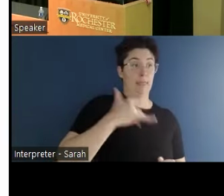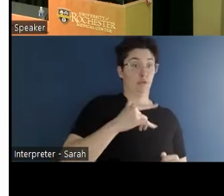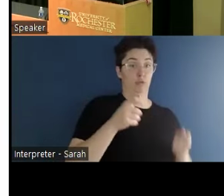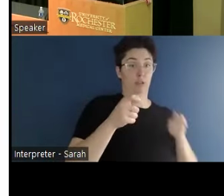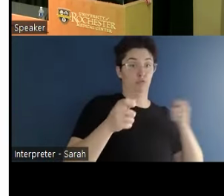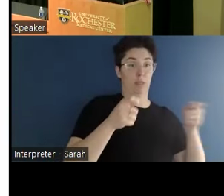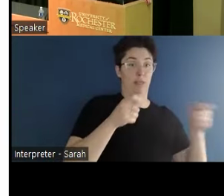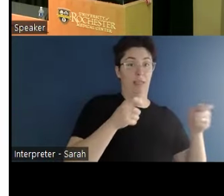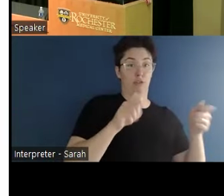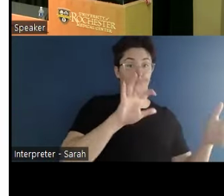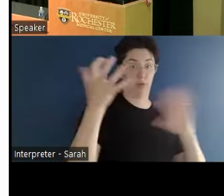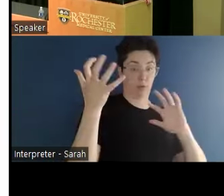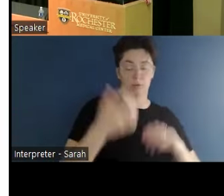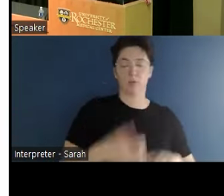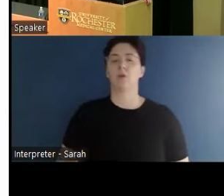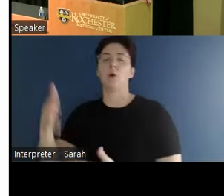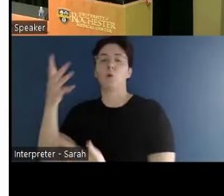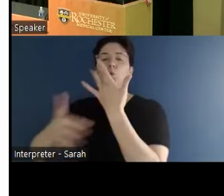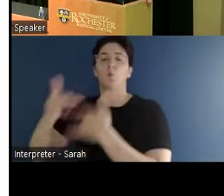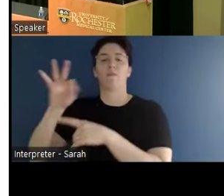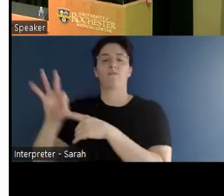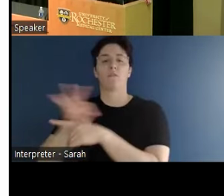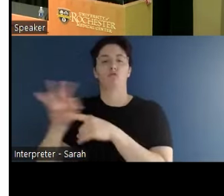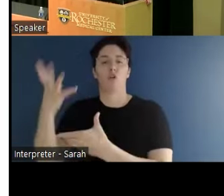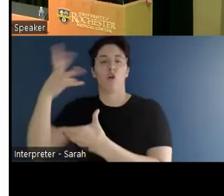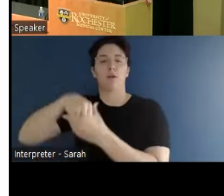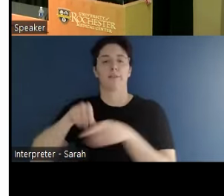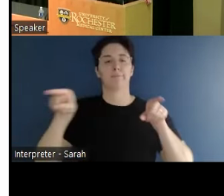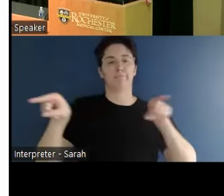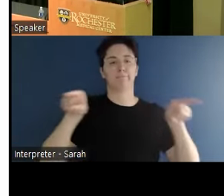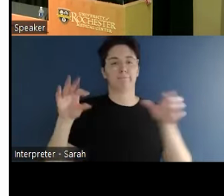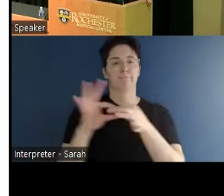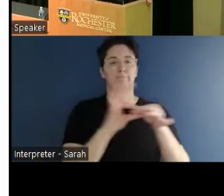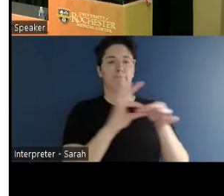and social functioning and autism I also wanted to examine the possible